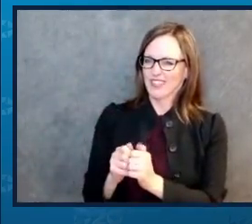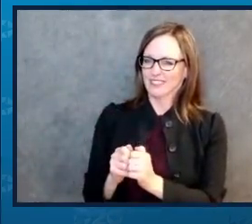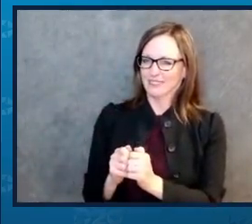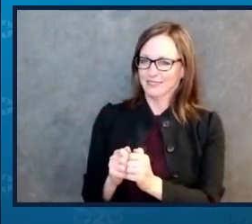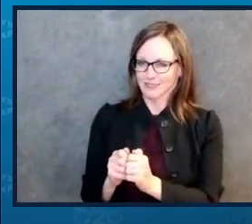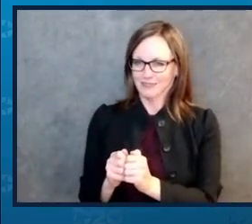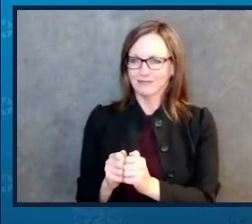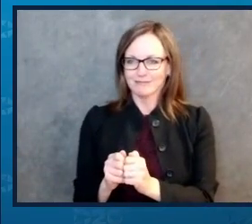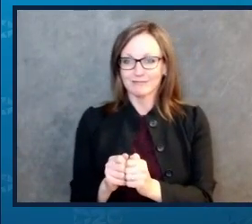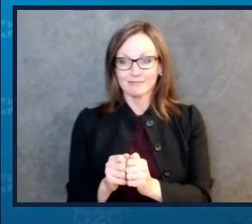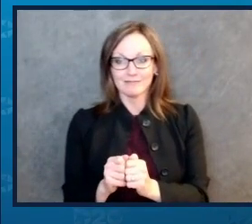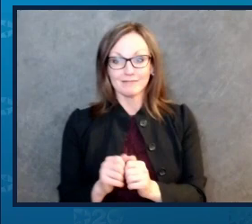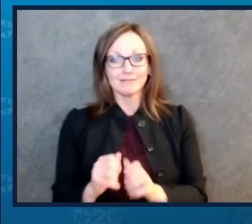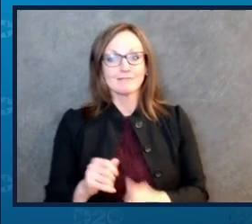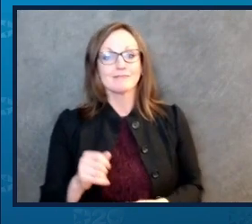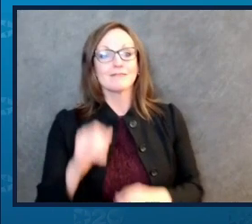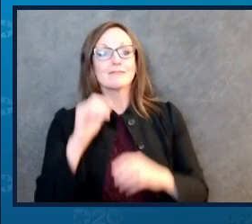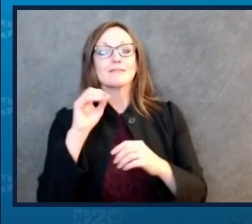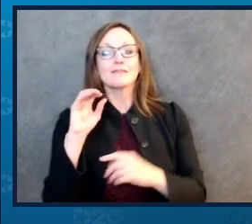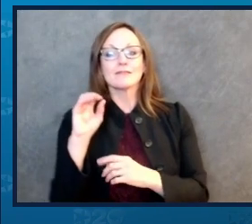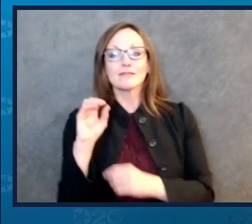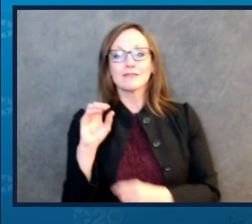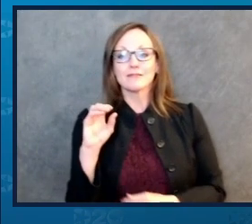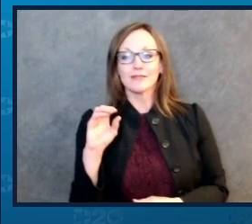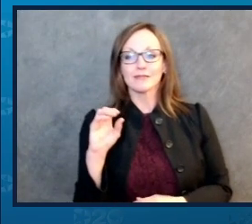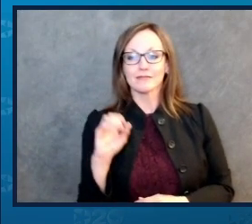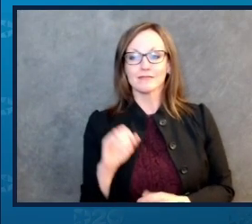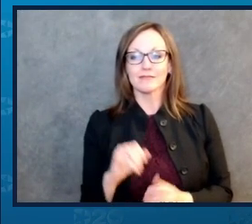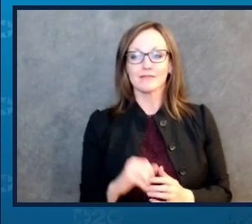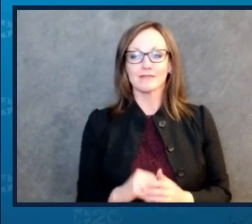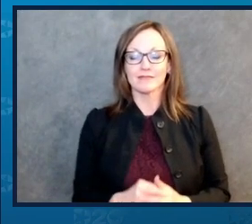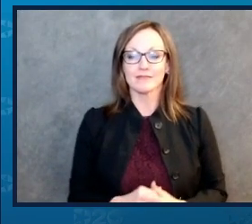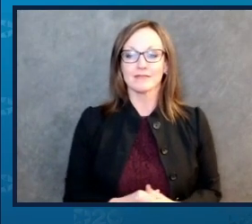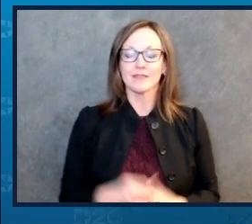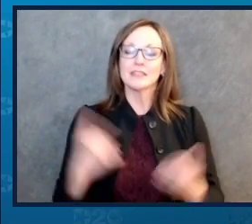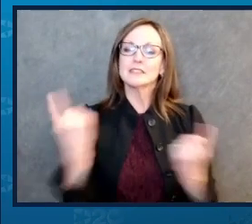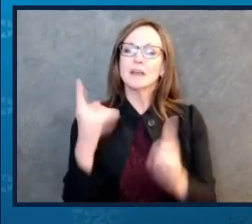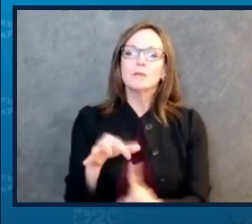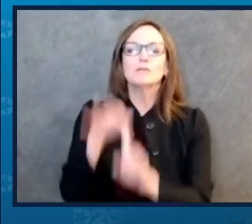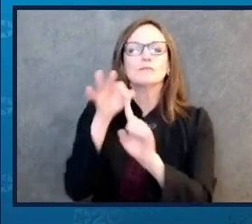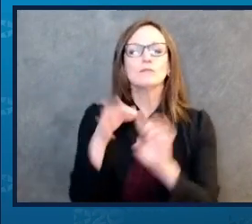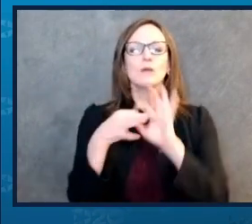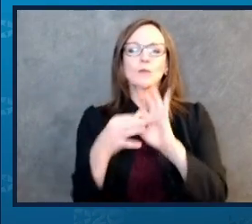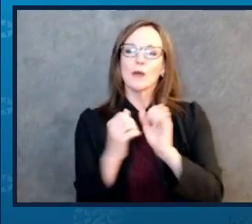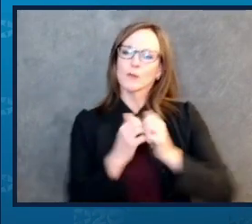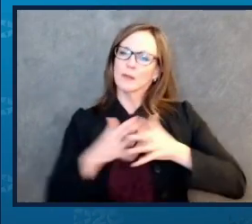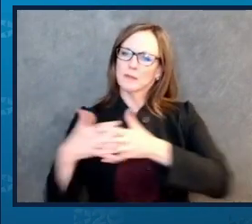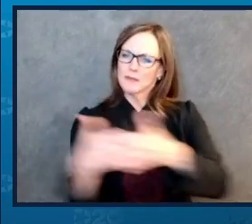WE DON'T SIMPLY WELCOME NEW IMMIGRANTS, WE ARE BORN OF